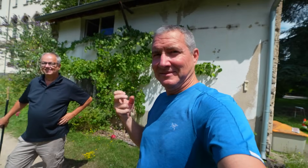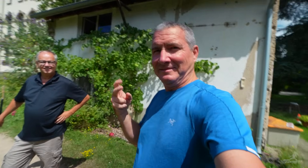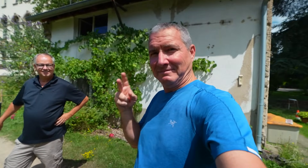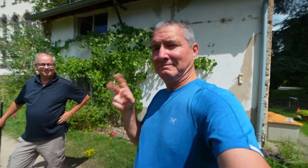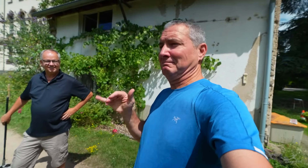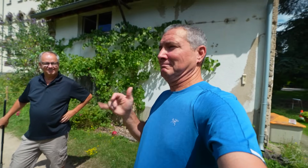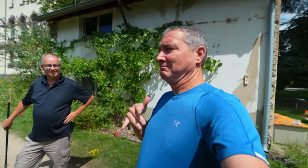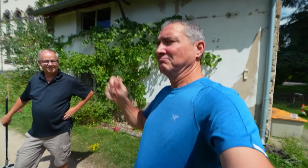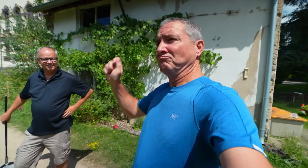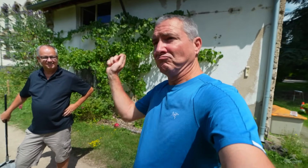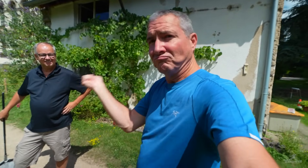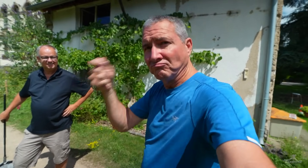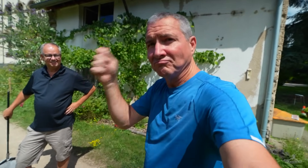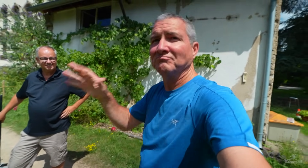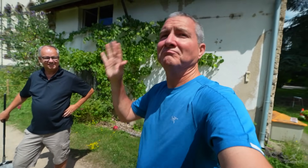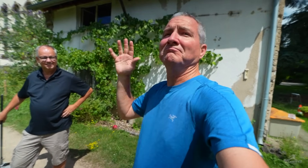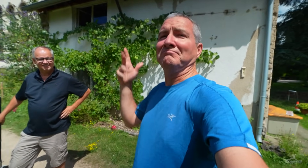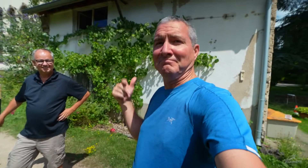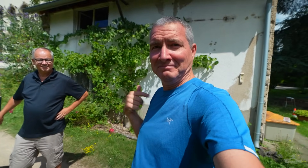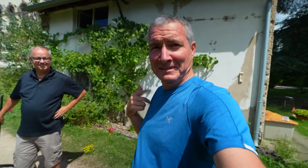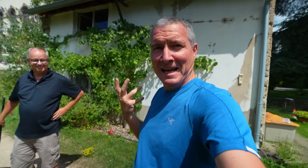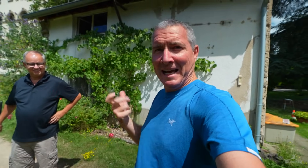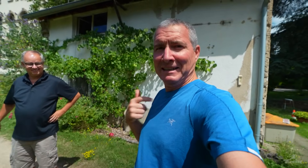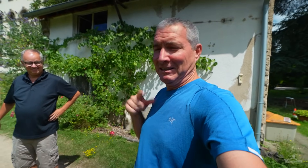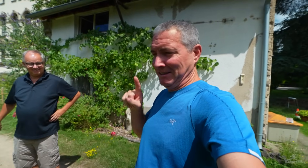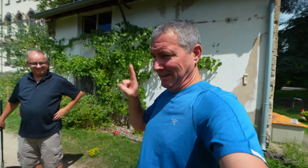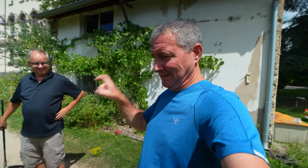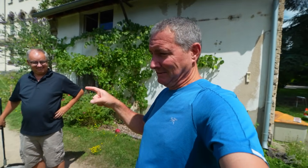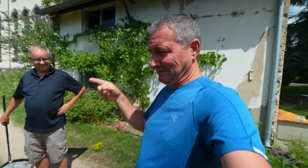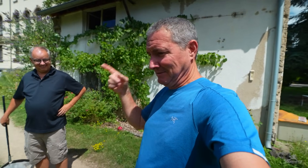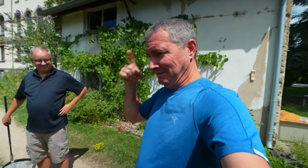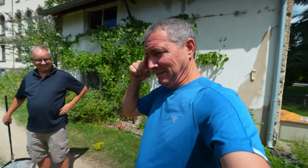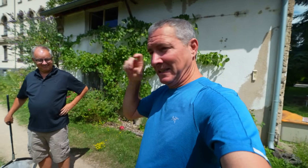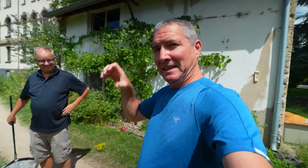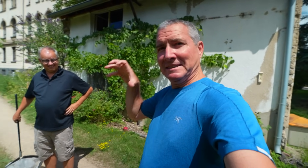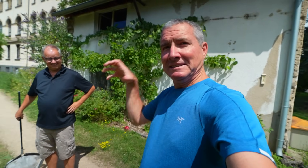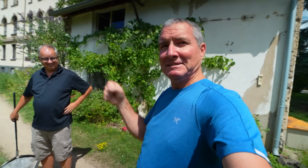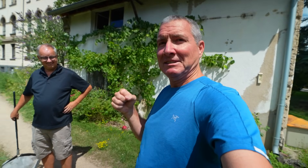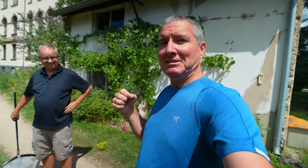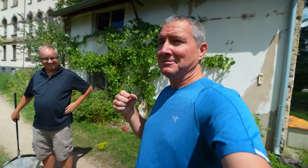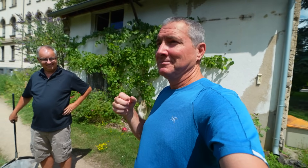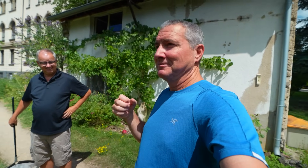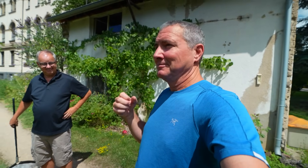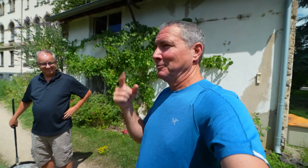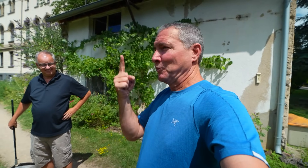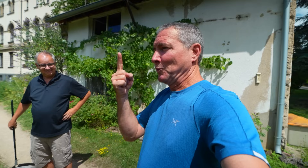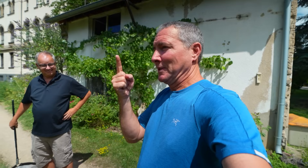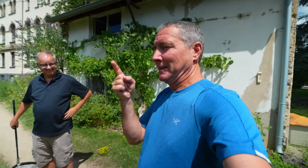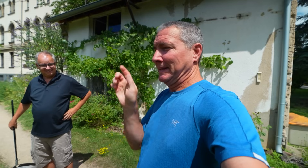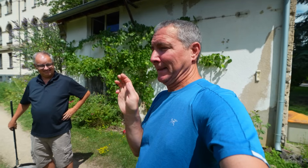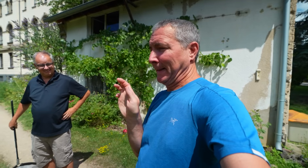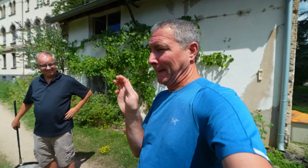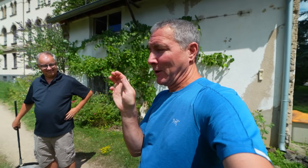Watching him do this, I have to ask. How many insects have you caught? One?